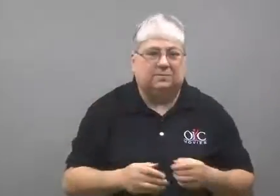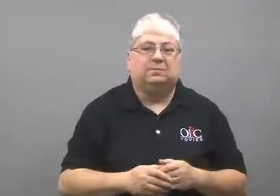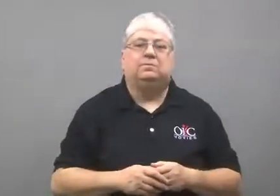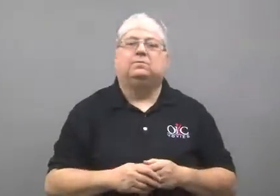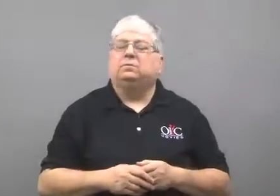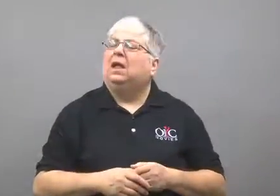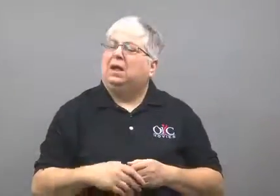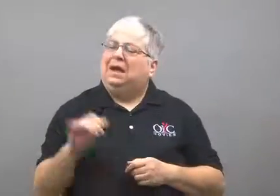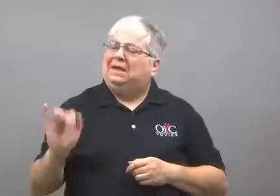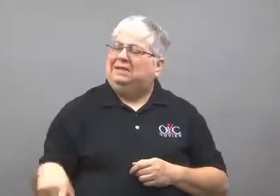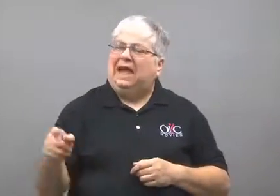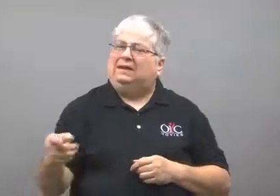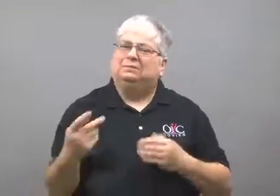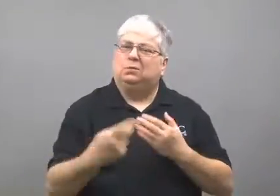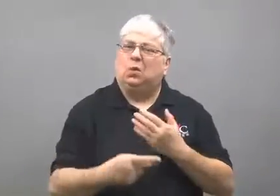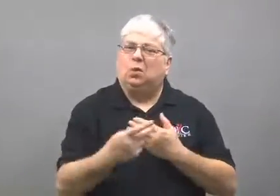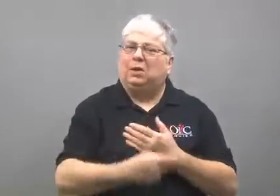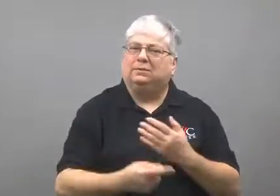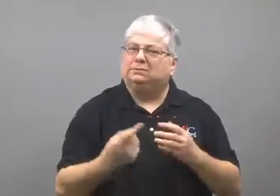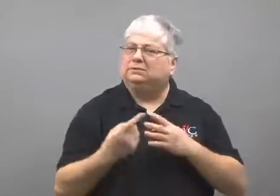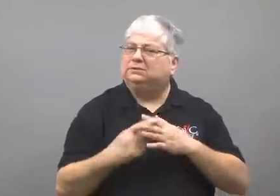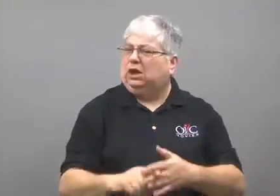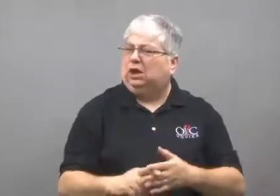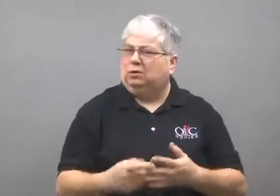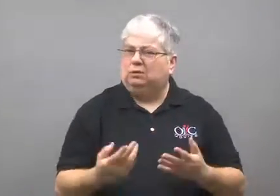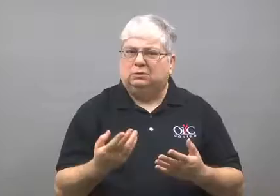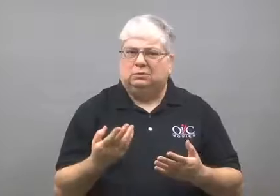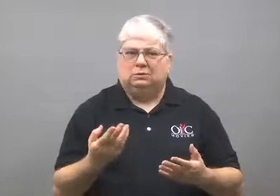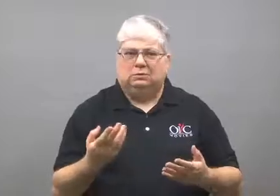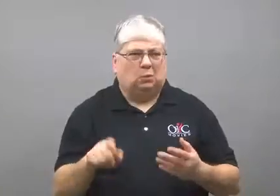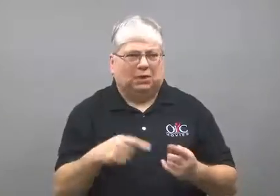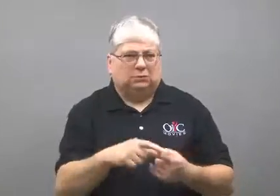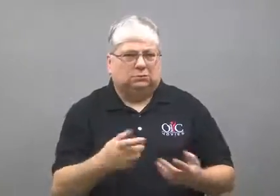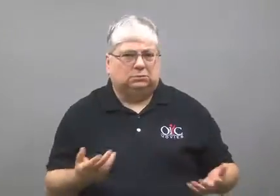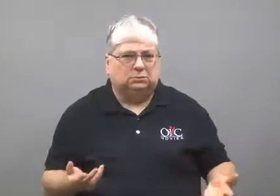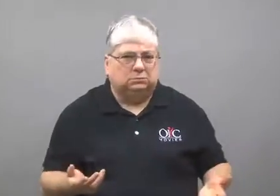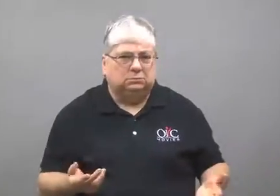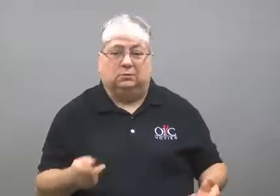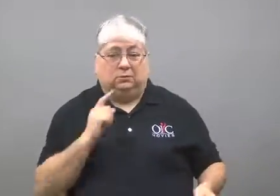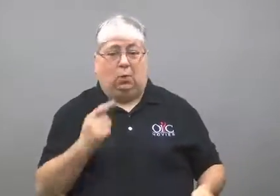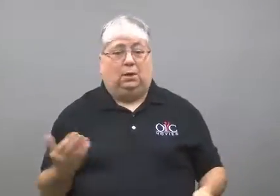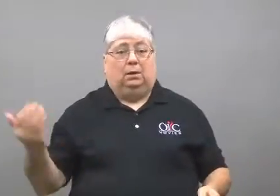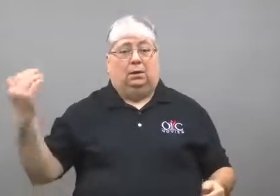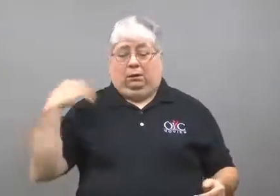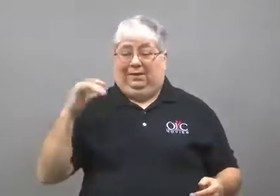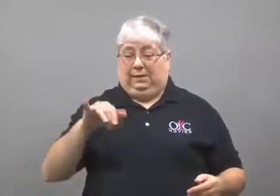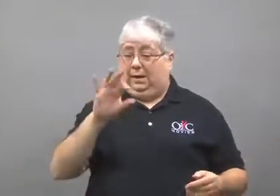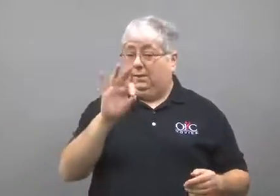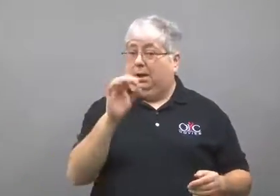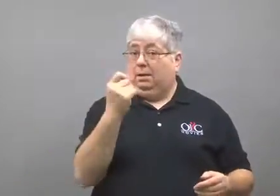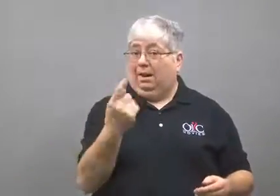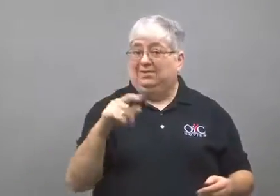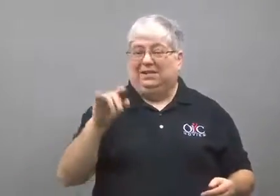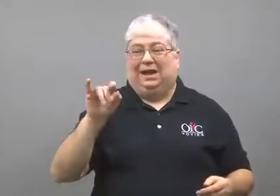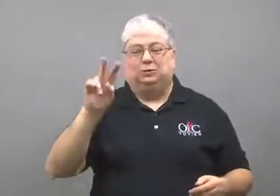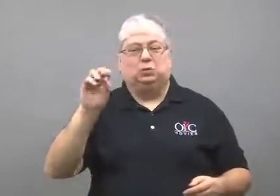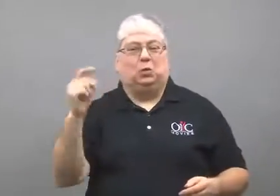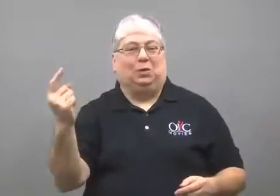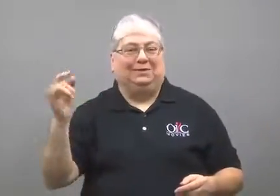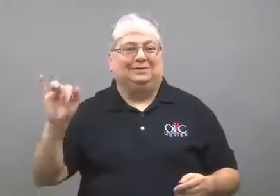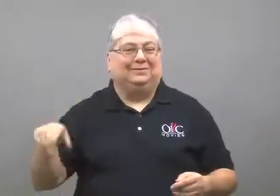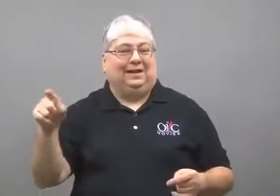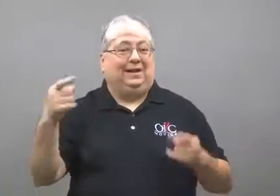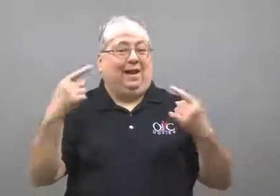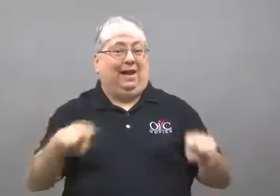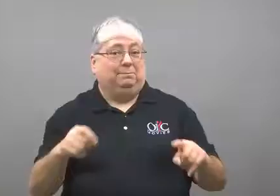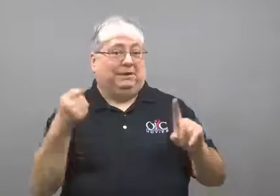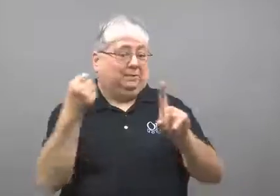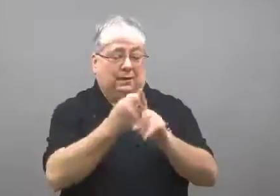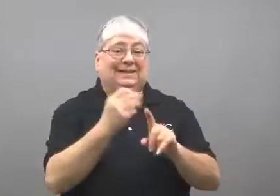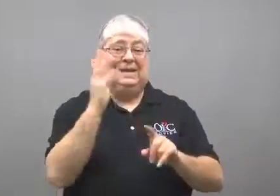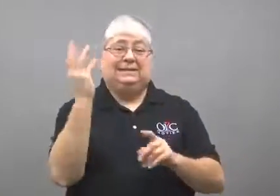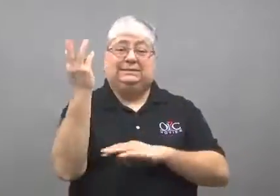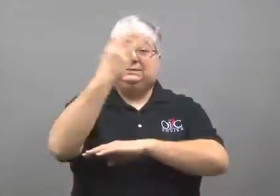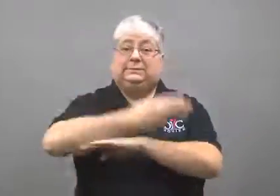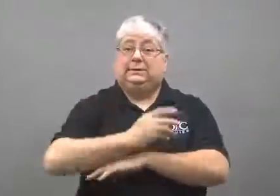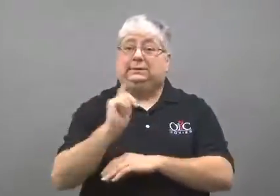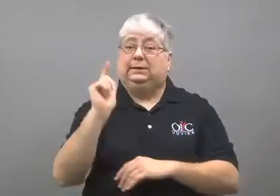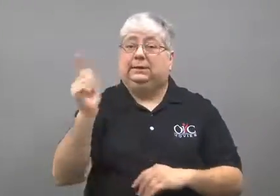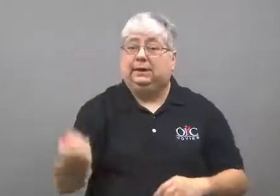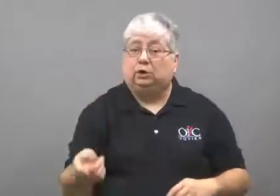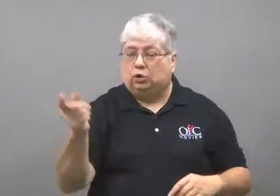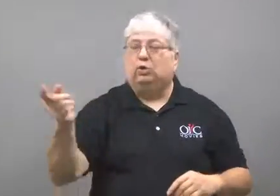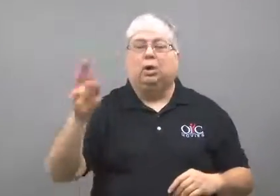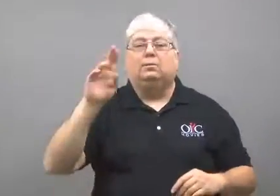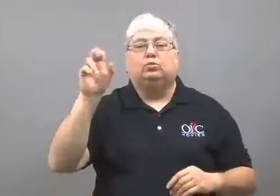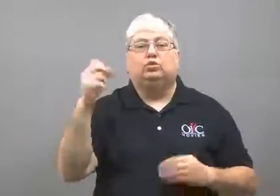The program started after 9/11 in 2001.